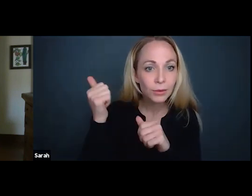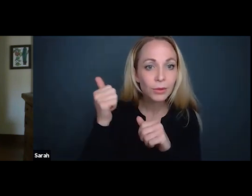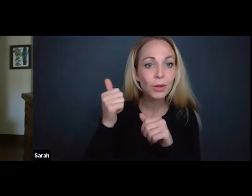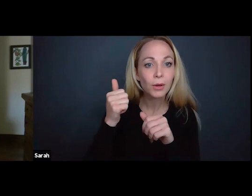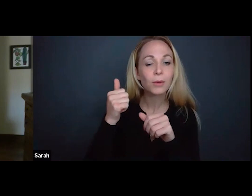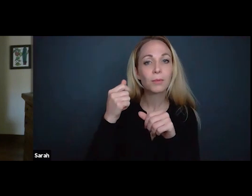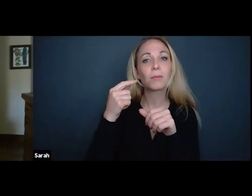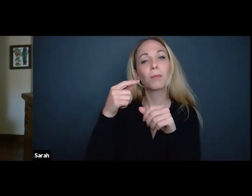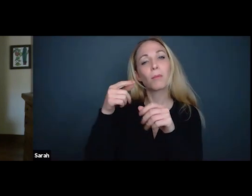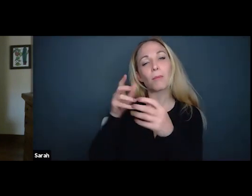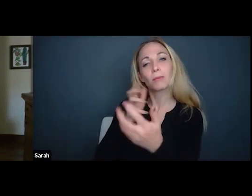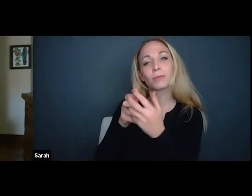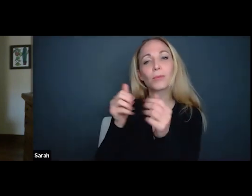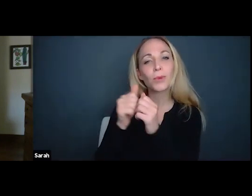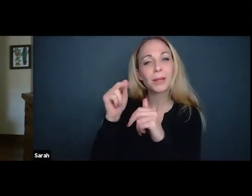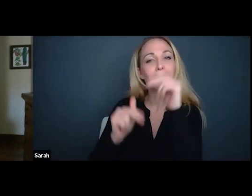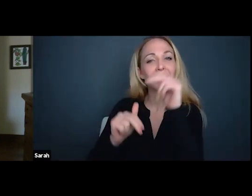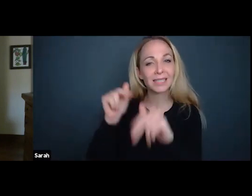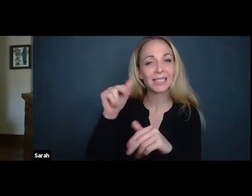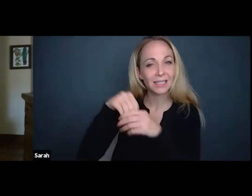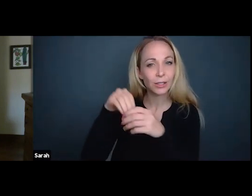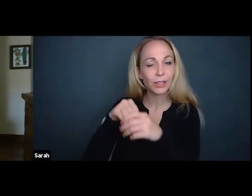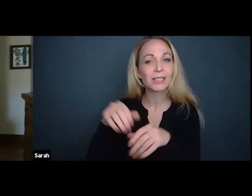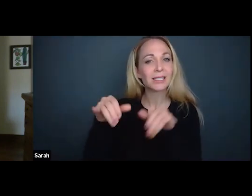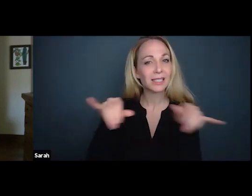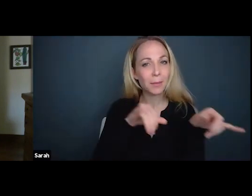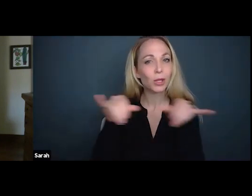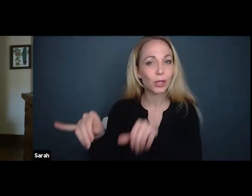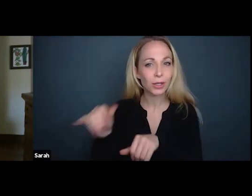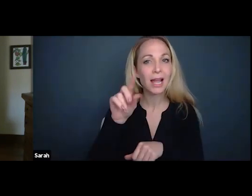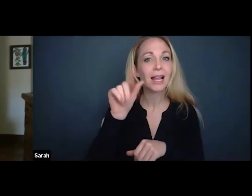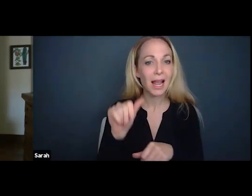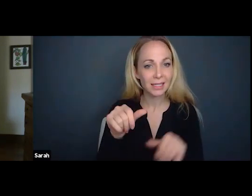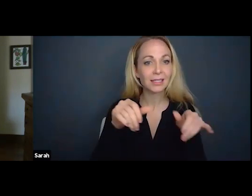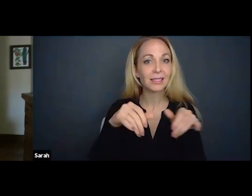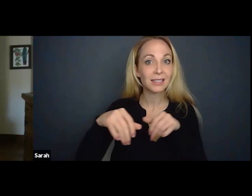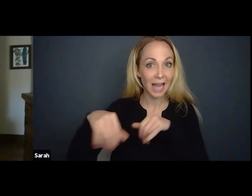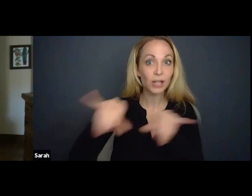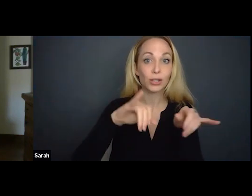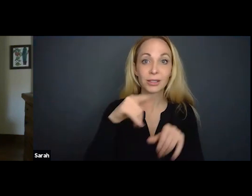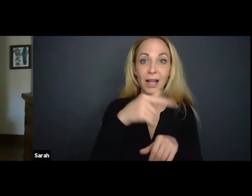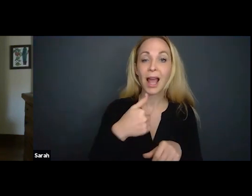Similarly to the ADA standards, the guidelines have 5 main sections which highlight the importance